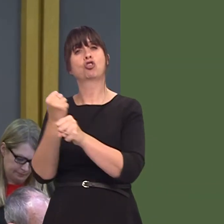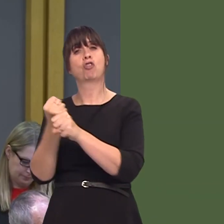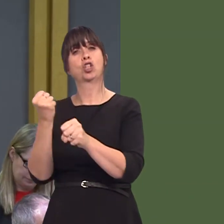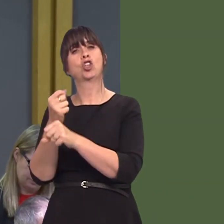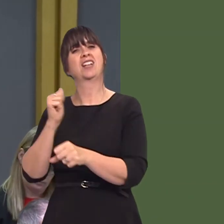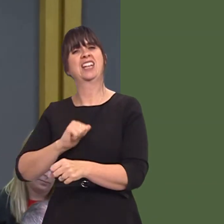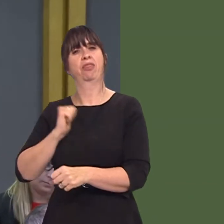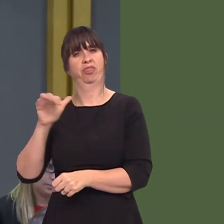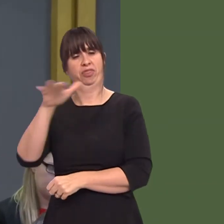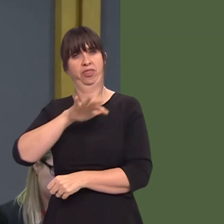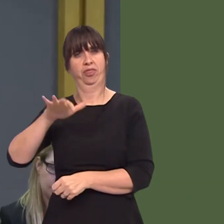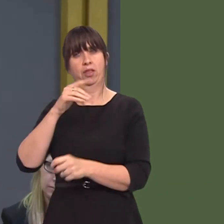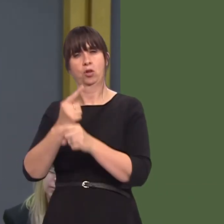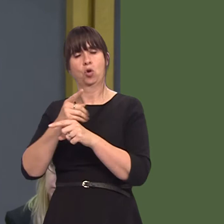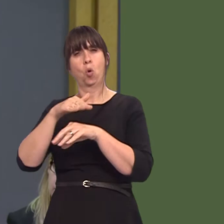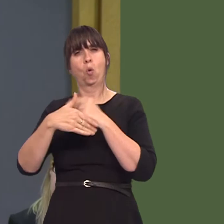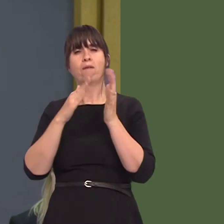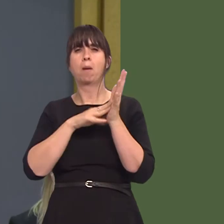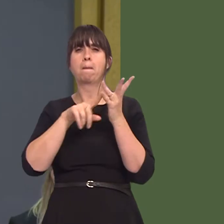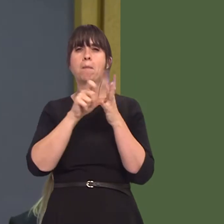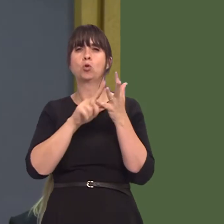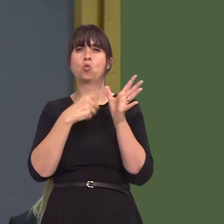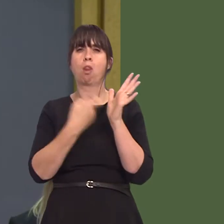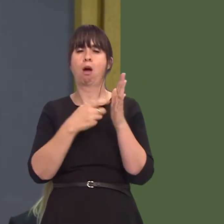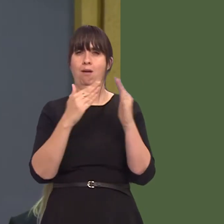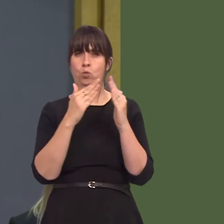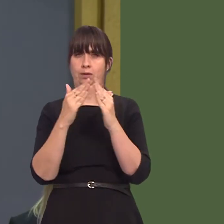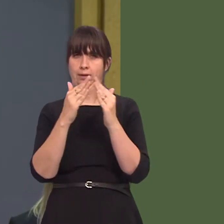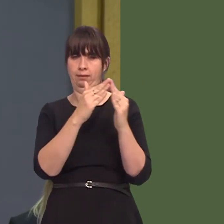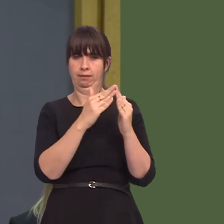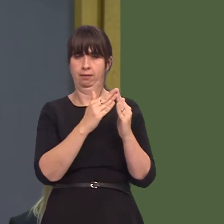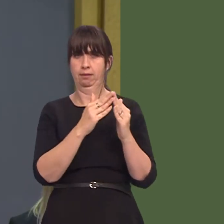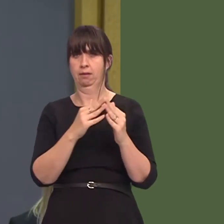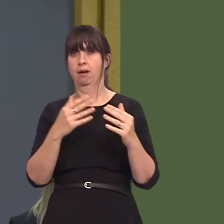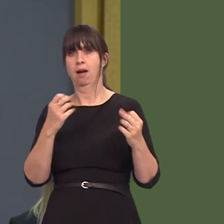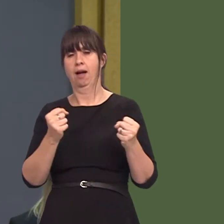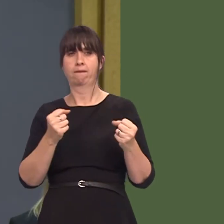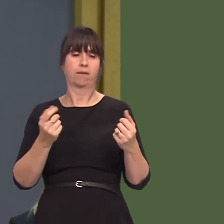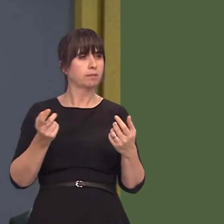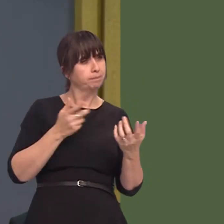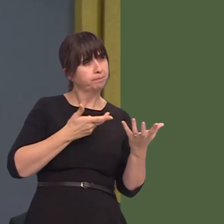to discuss modular housing. Thereís a growing interest in off-site construction in meeting housing need in Wales.